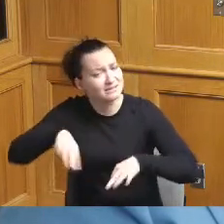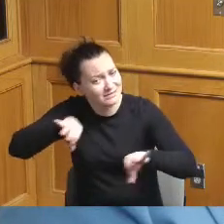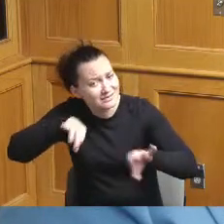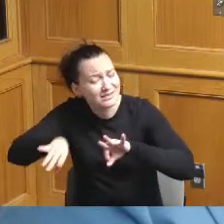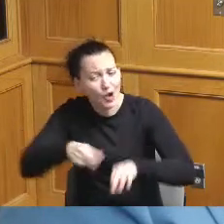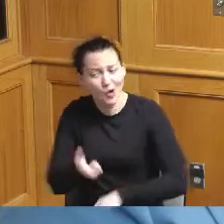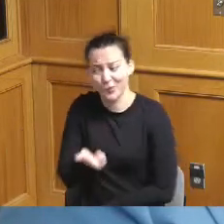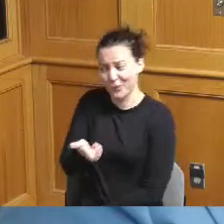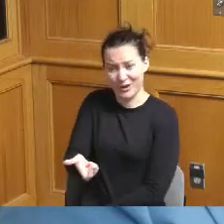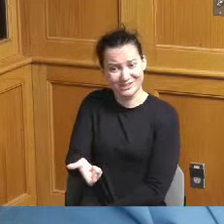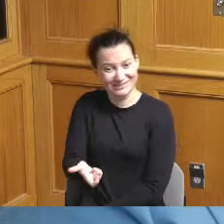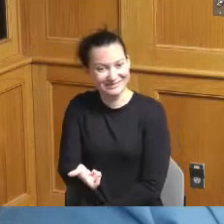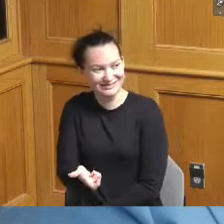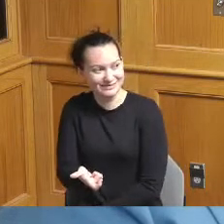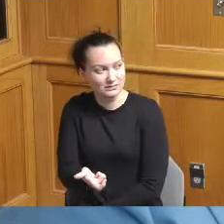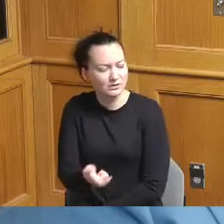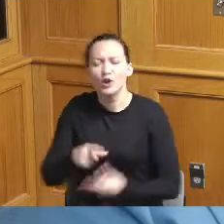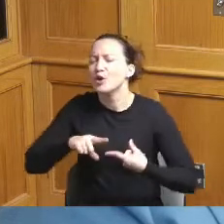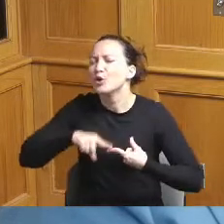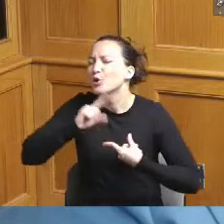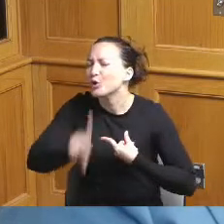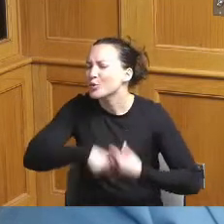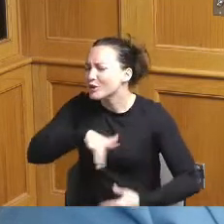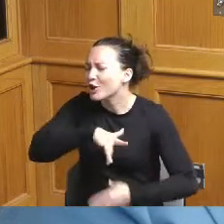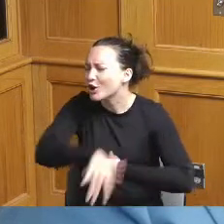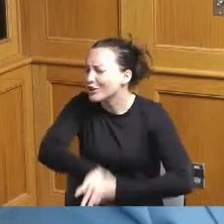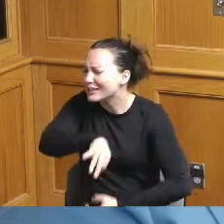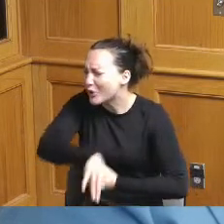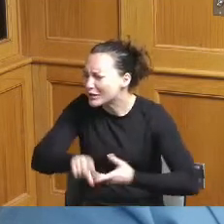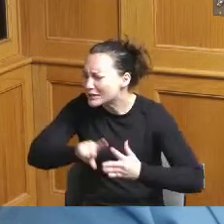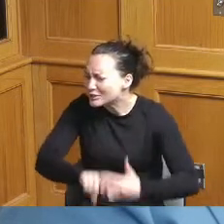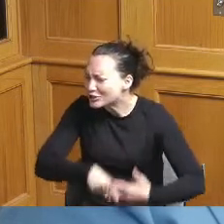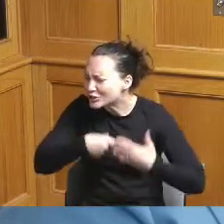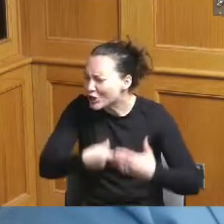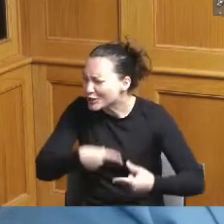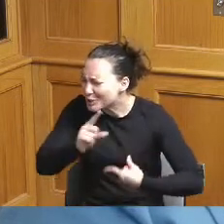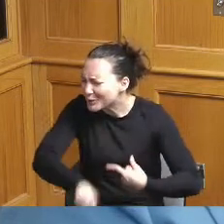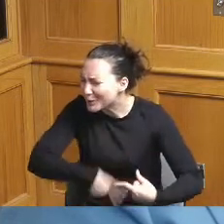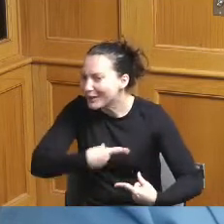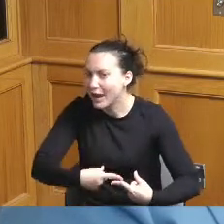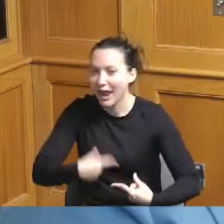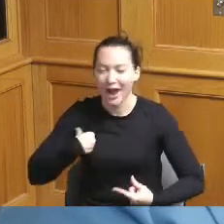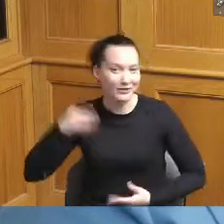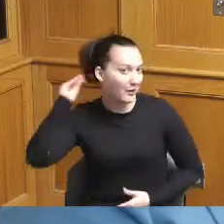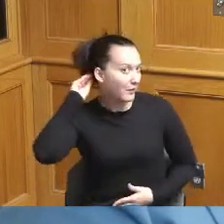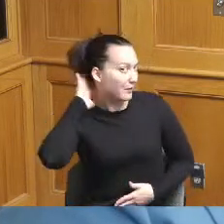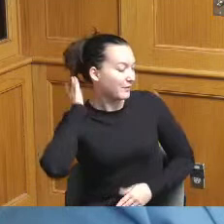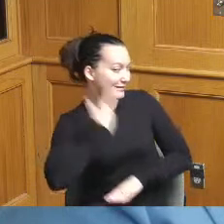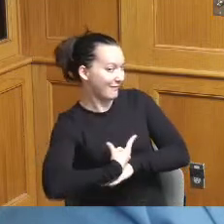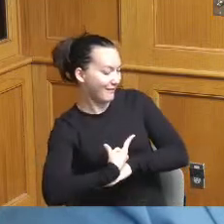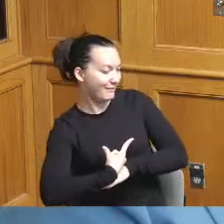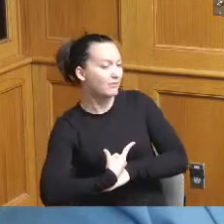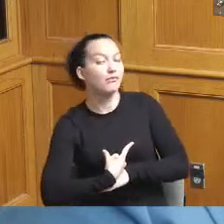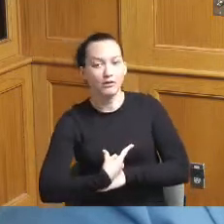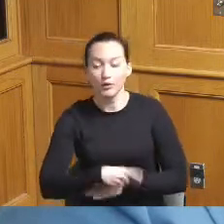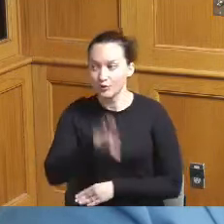watching when does early voting start so that they have that date so they know that early voting and